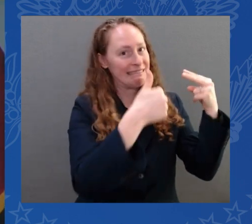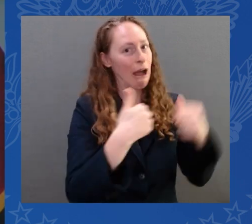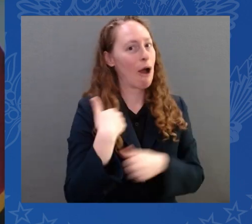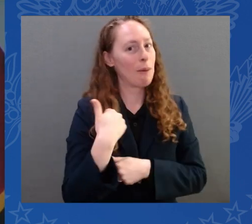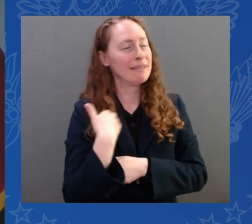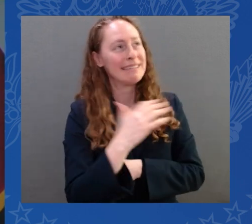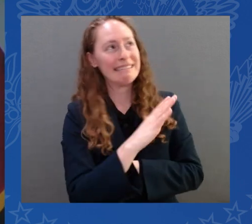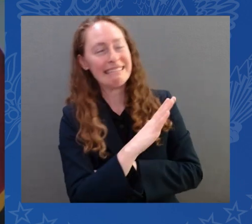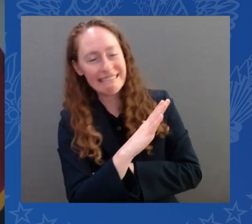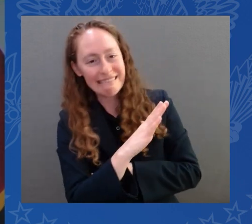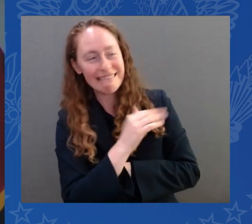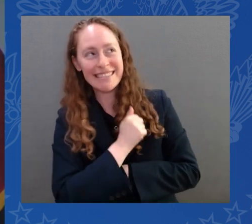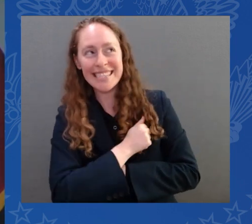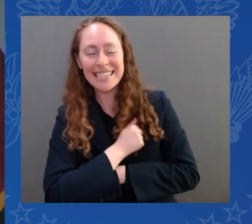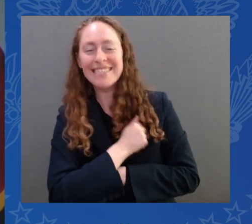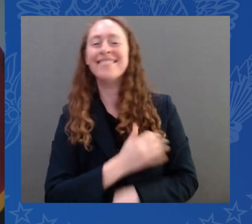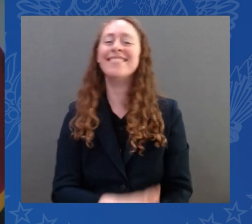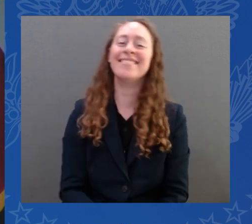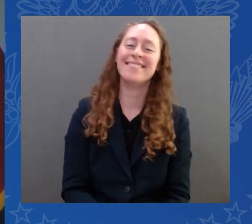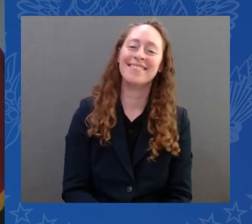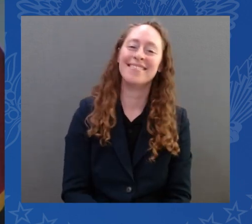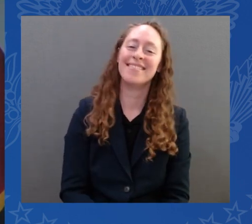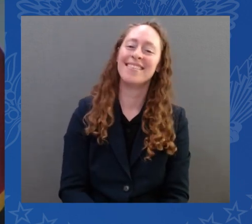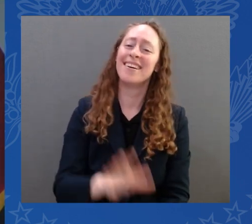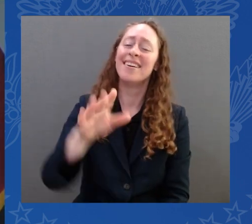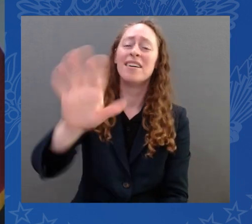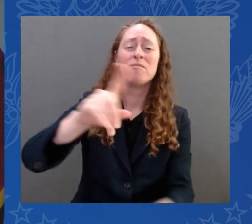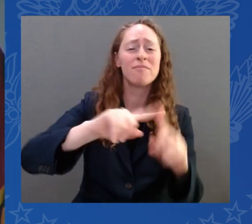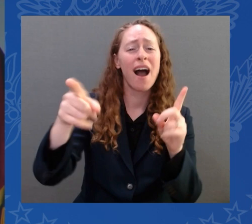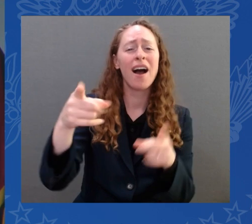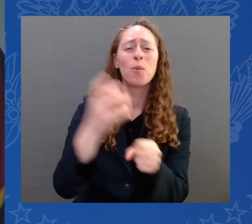Look, this is a class of Midshipman Diego Fagot,